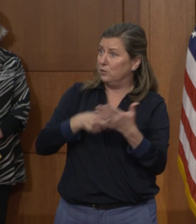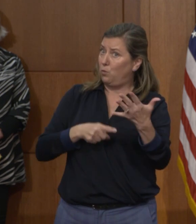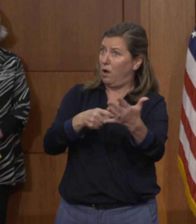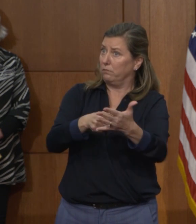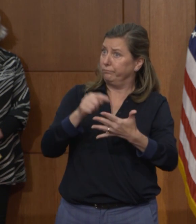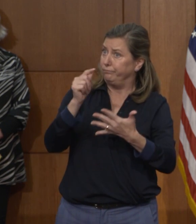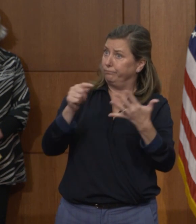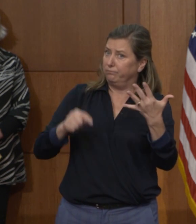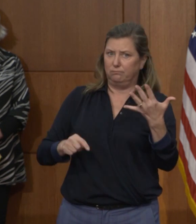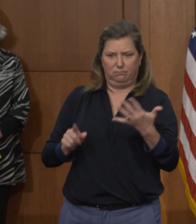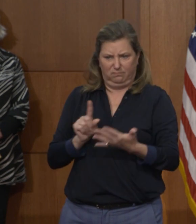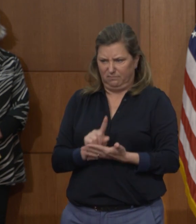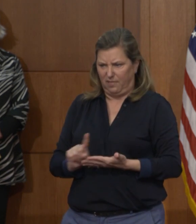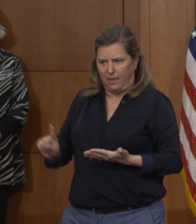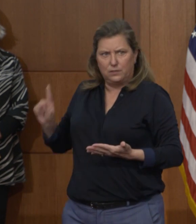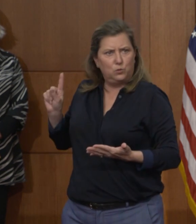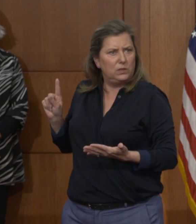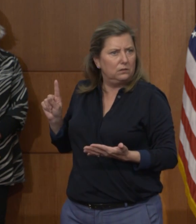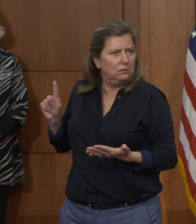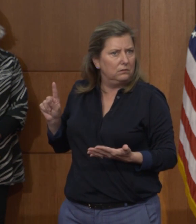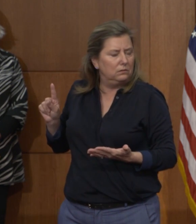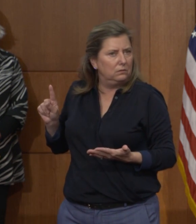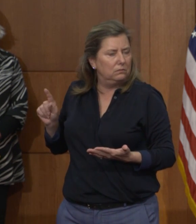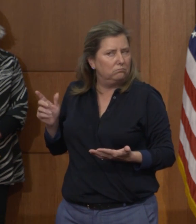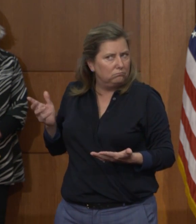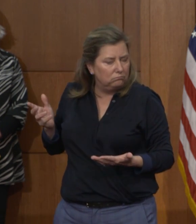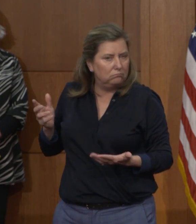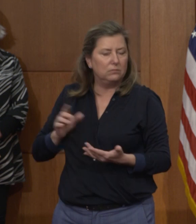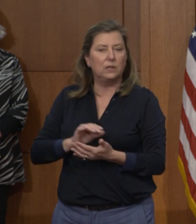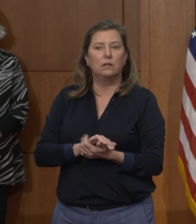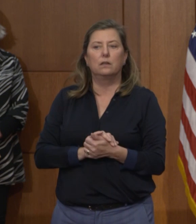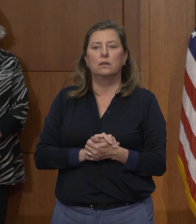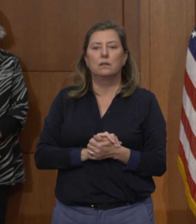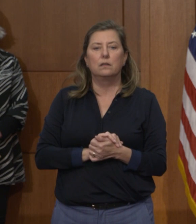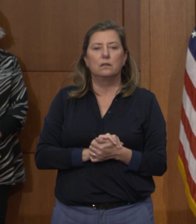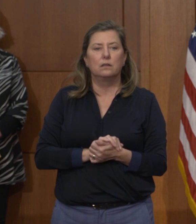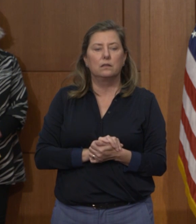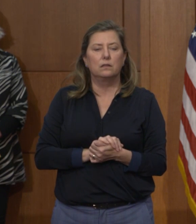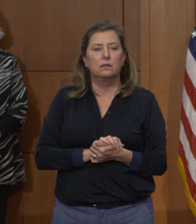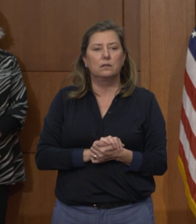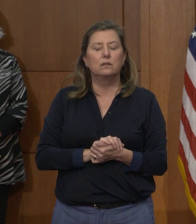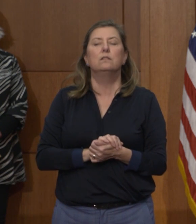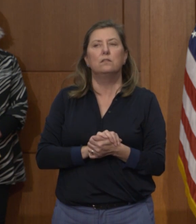Well, the first thing I would say is that, uh, the guidelines that we're using, uh, come from the CDC, um,